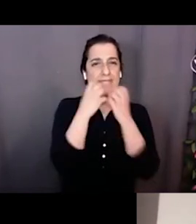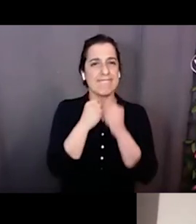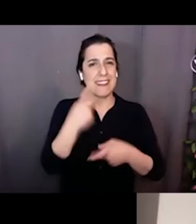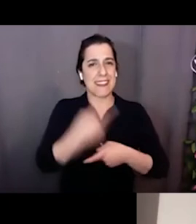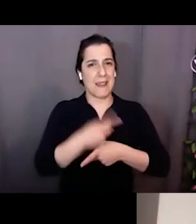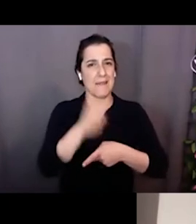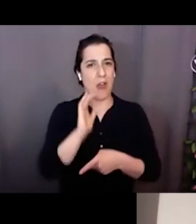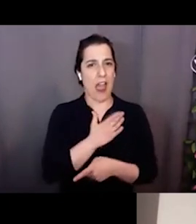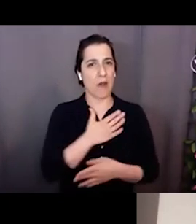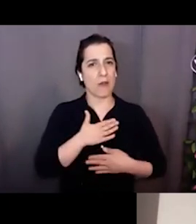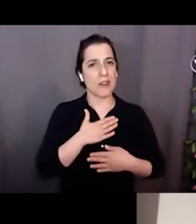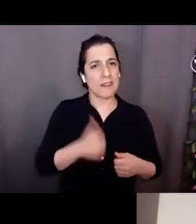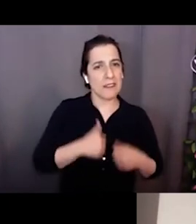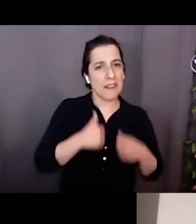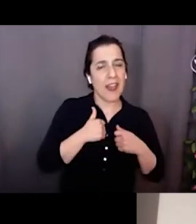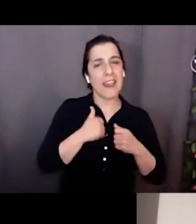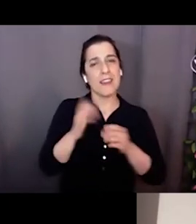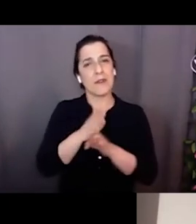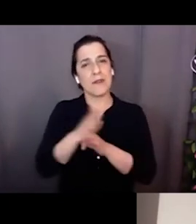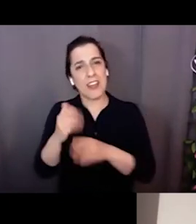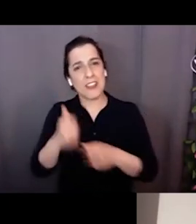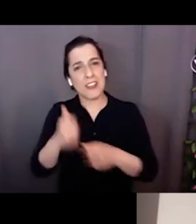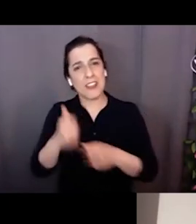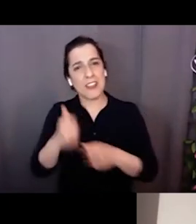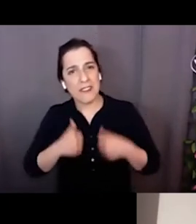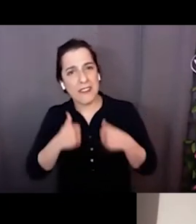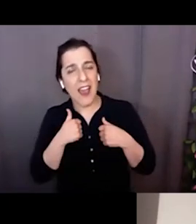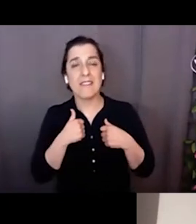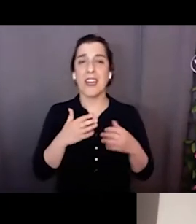about accessibility, non-discrimination and um, nonviolence.